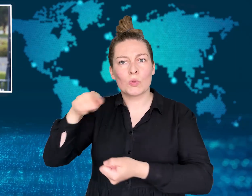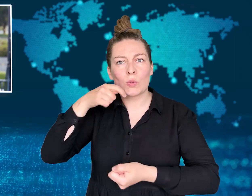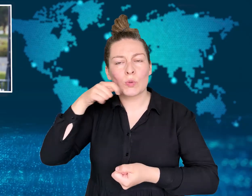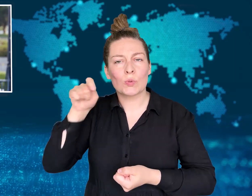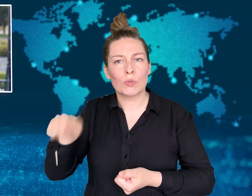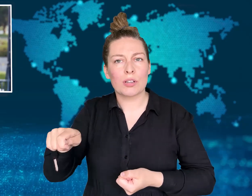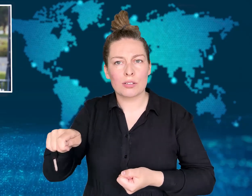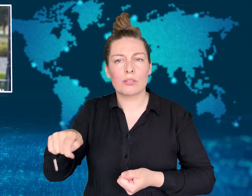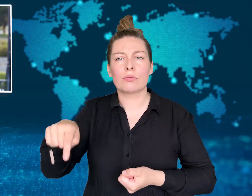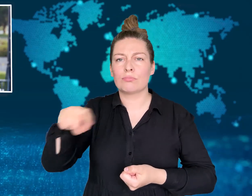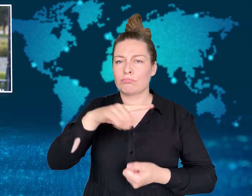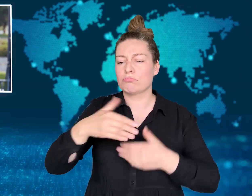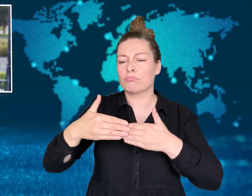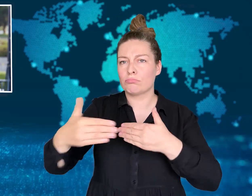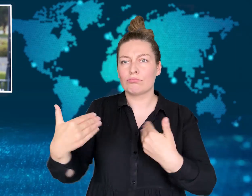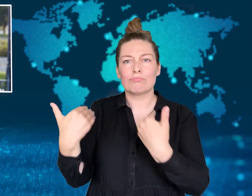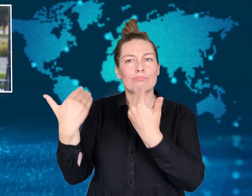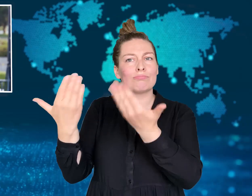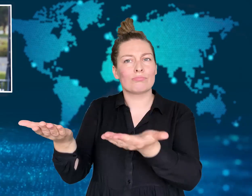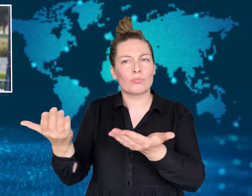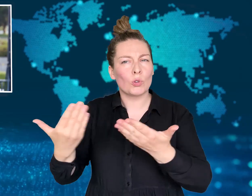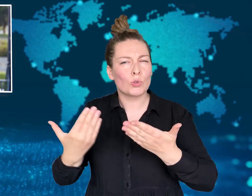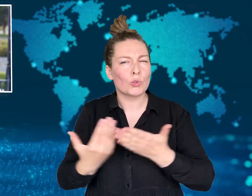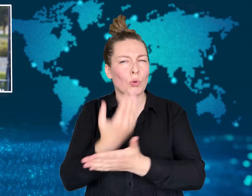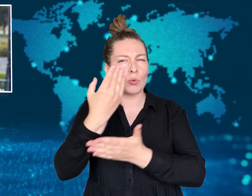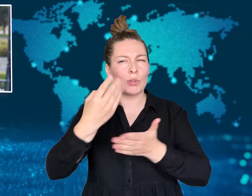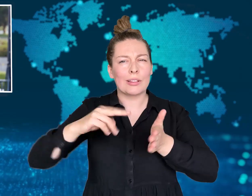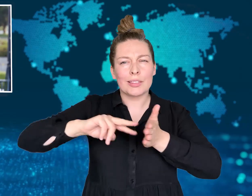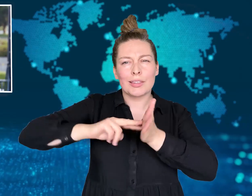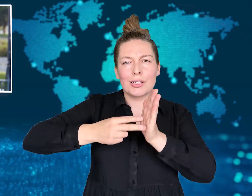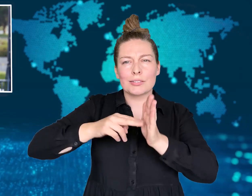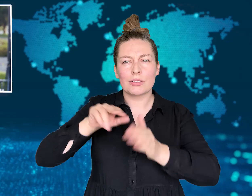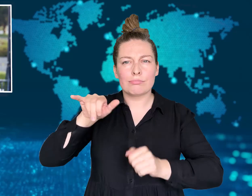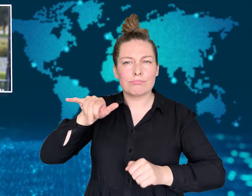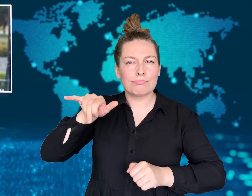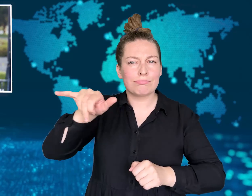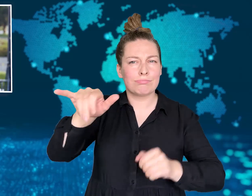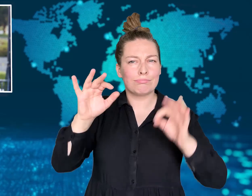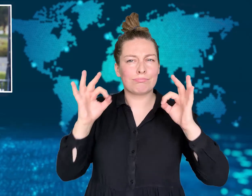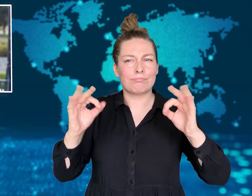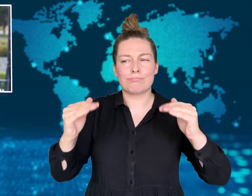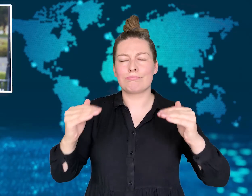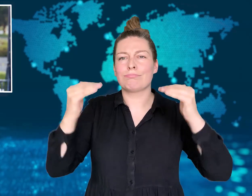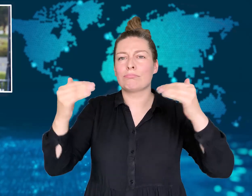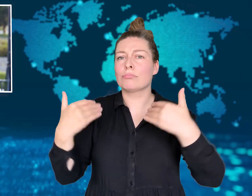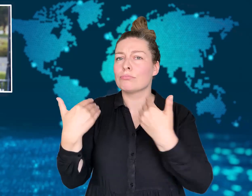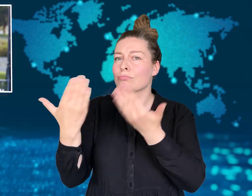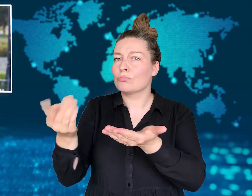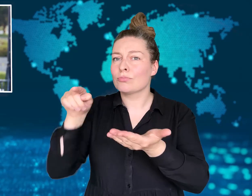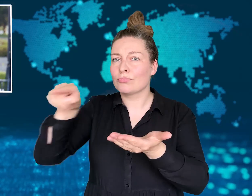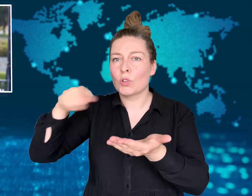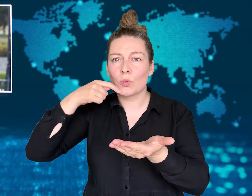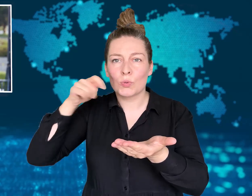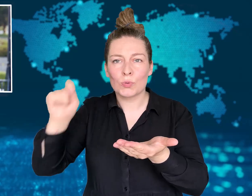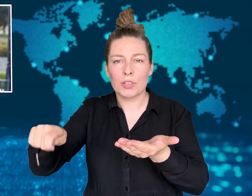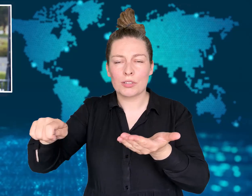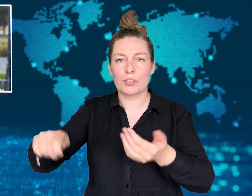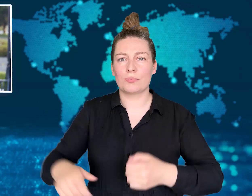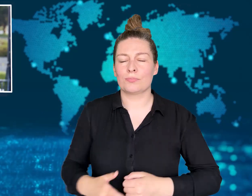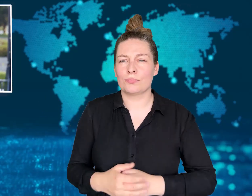Ukraine's allies emphasized their support and agreed that they would